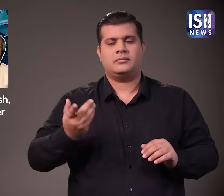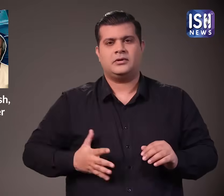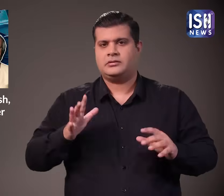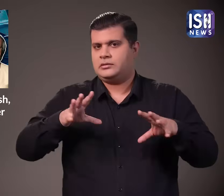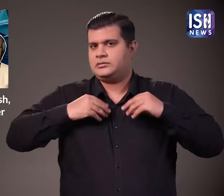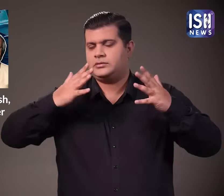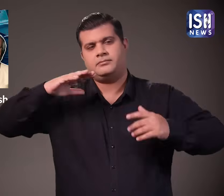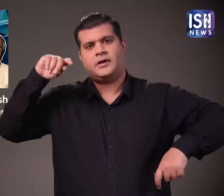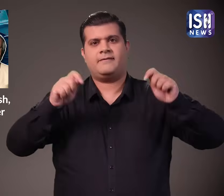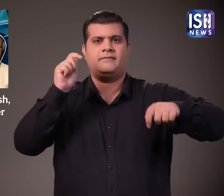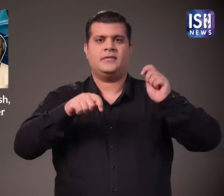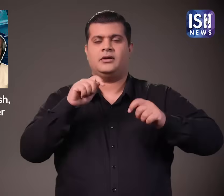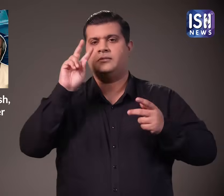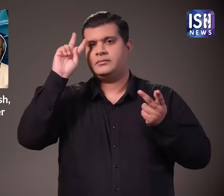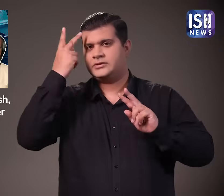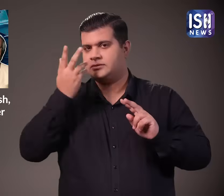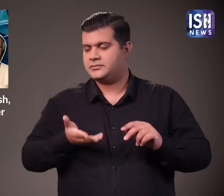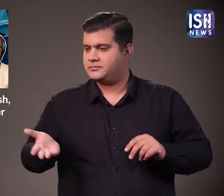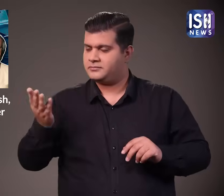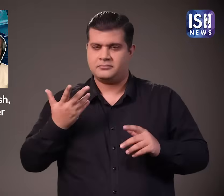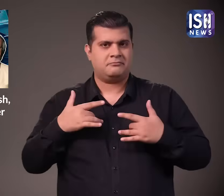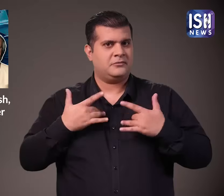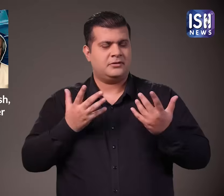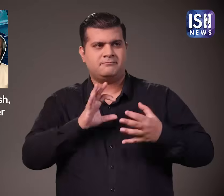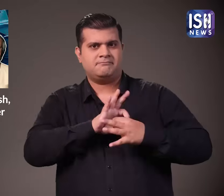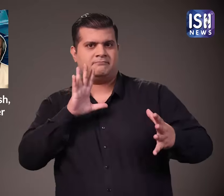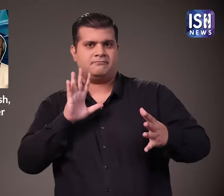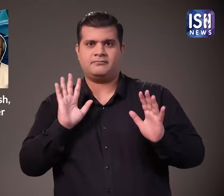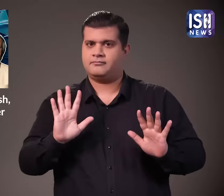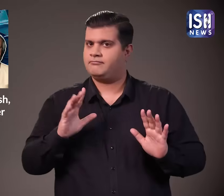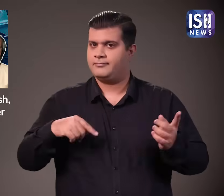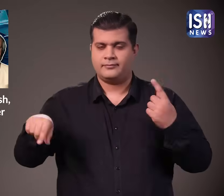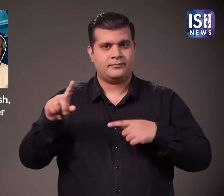which Bangladesh strongly opposes, hence the outlets were targeted.